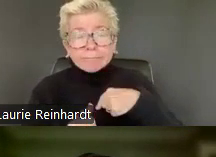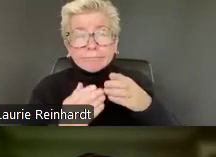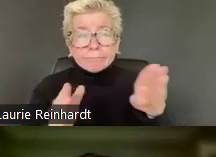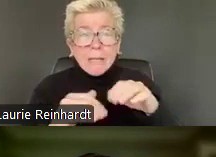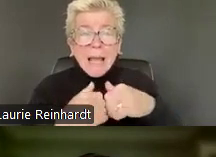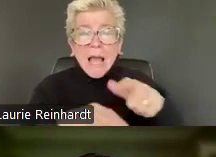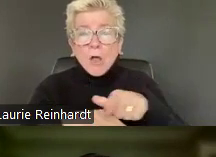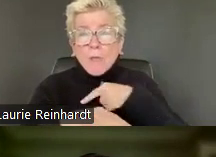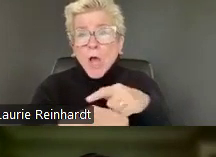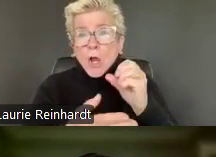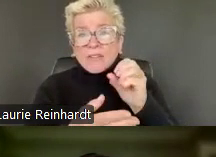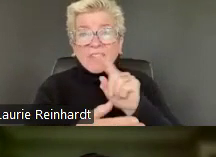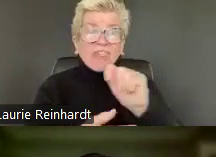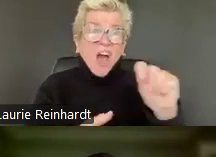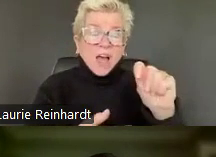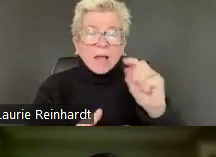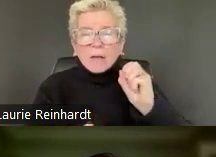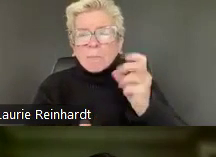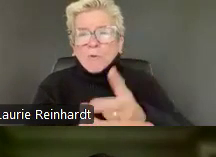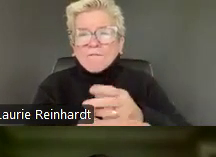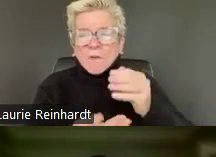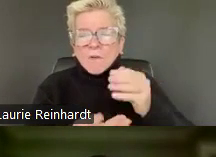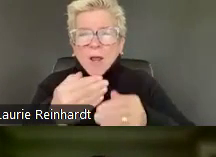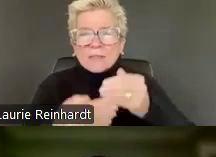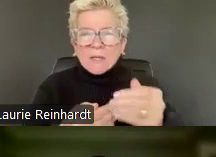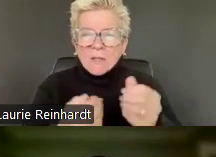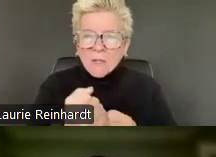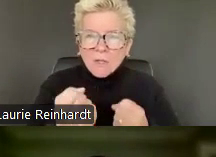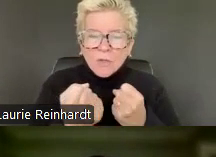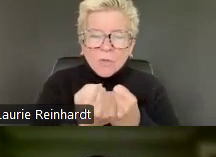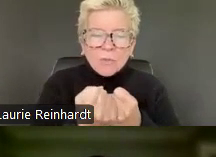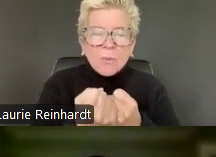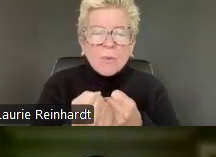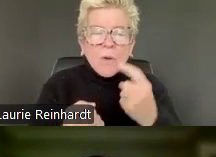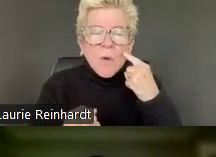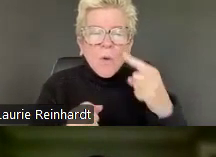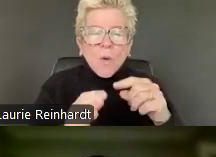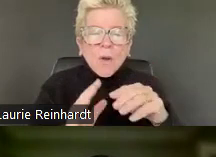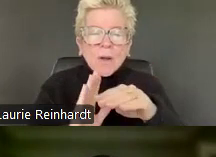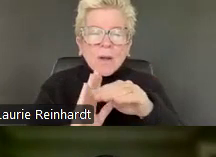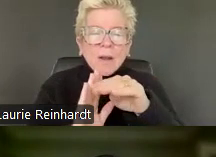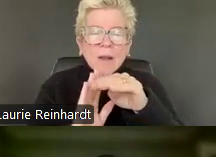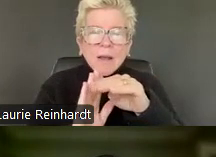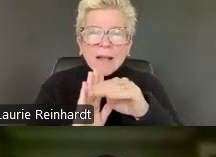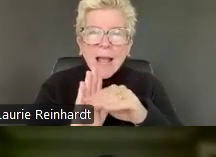approval process? Is there support or guidelines for processing? Yeah, so for